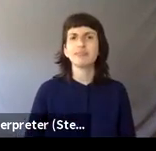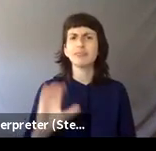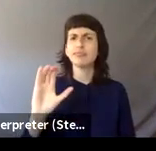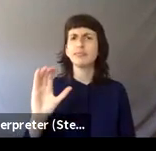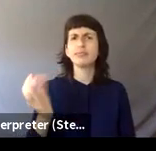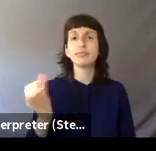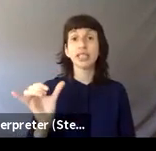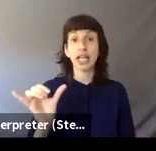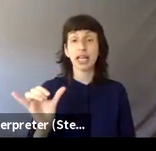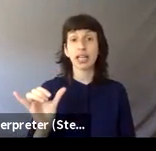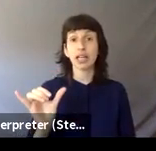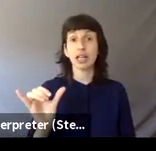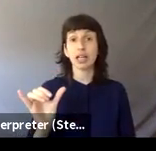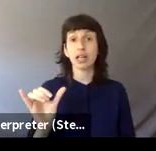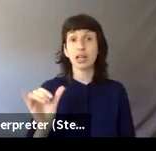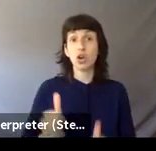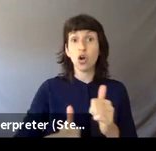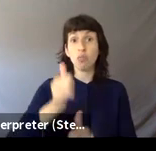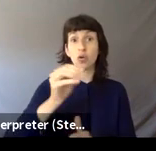If you don't get to it, it's okay. We don't keep track of this for attendance or anything like that. If for some reason you can't get there, or you can't find it, no worries.